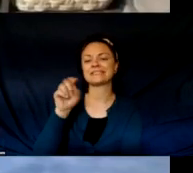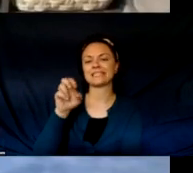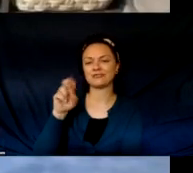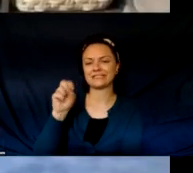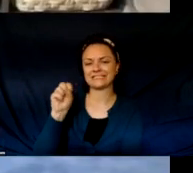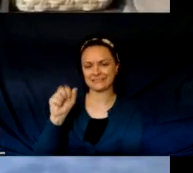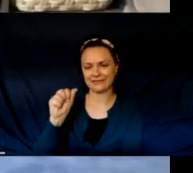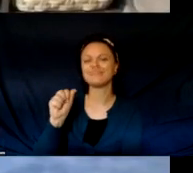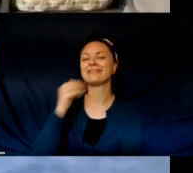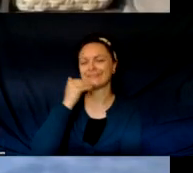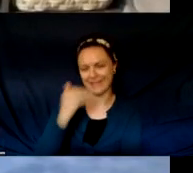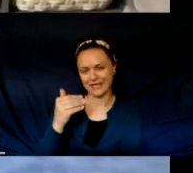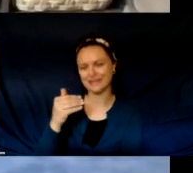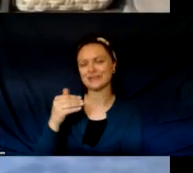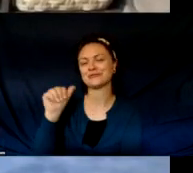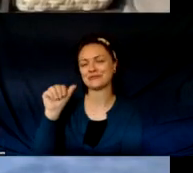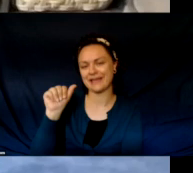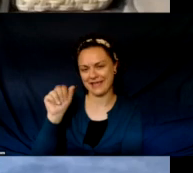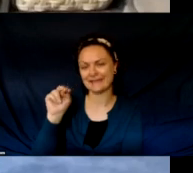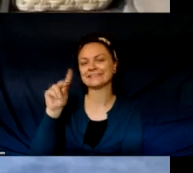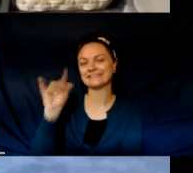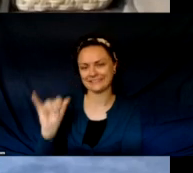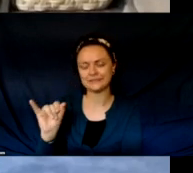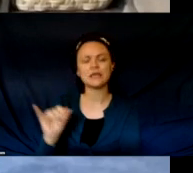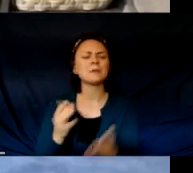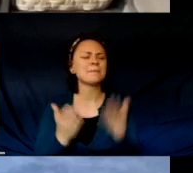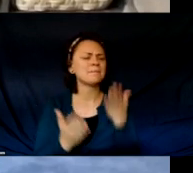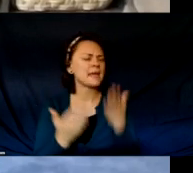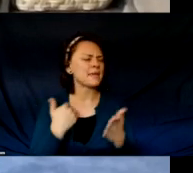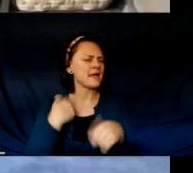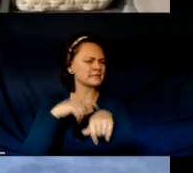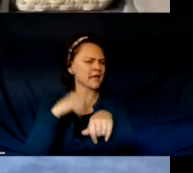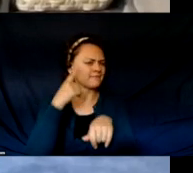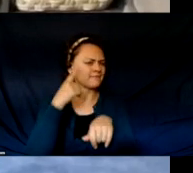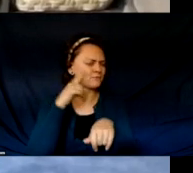we might maybe have time for one more question.